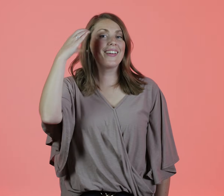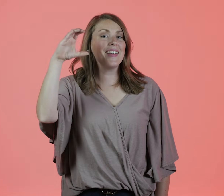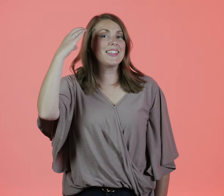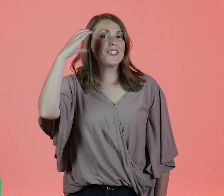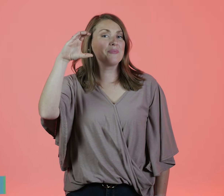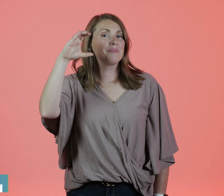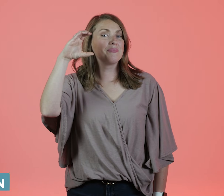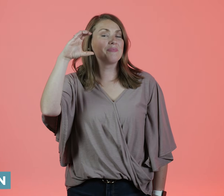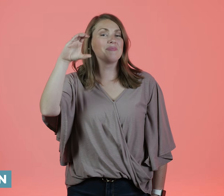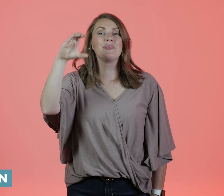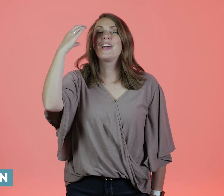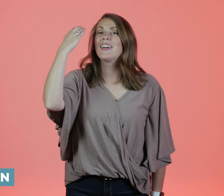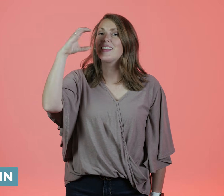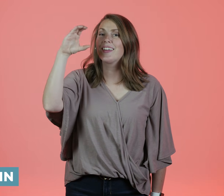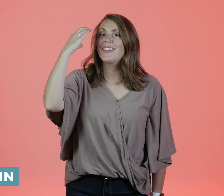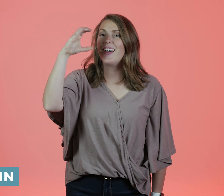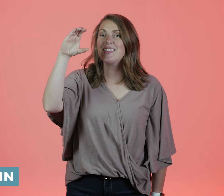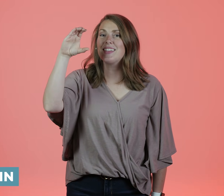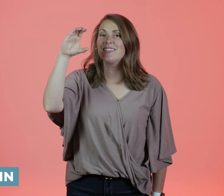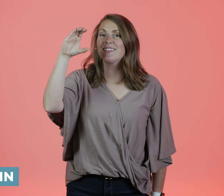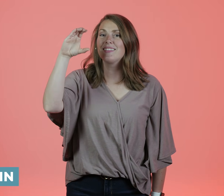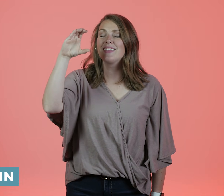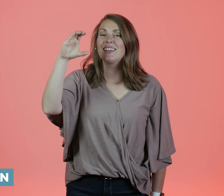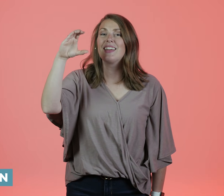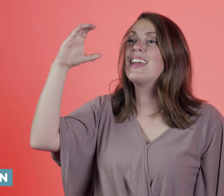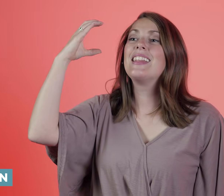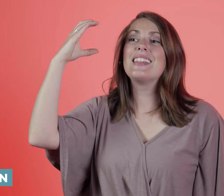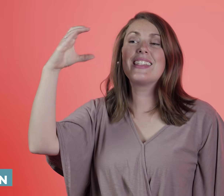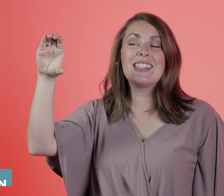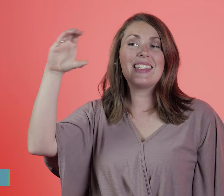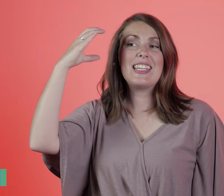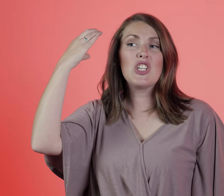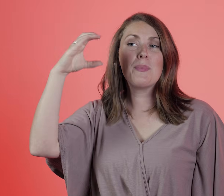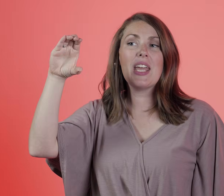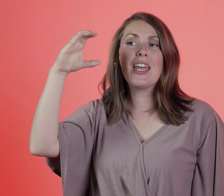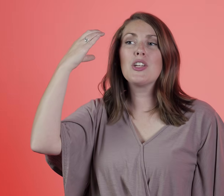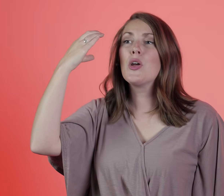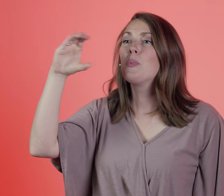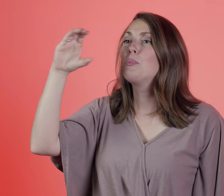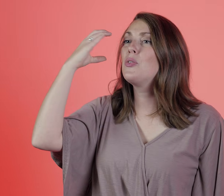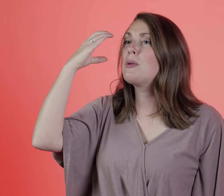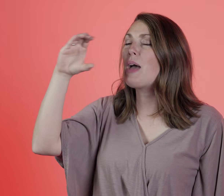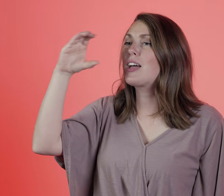Cousin. This is a C-shaped hand moving back